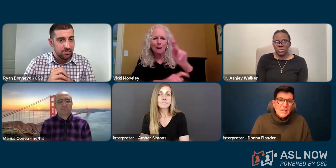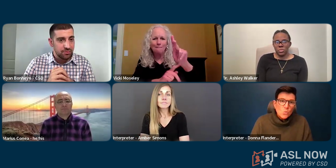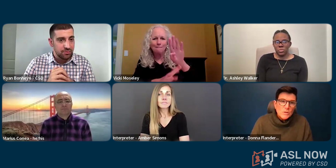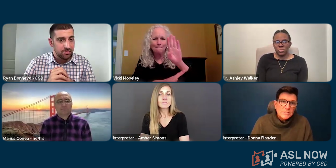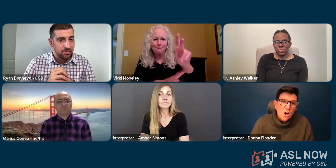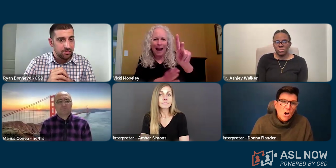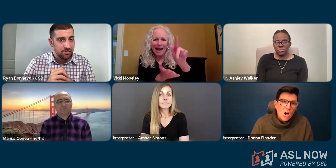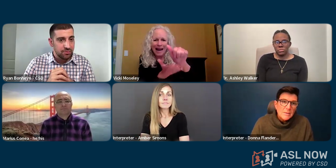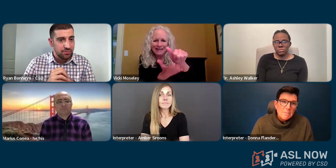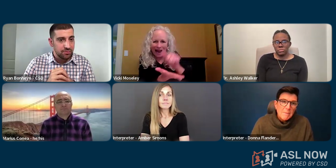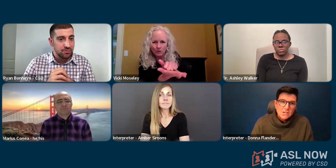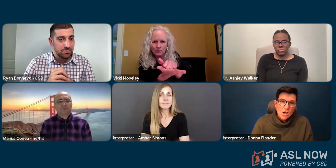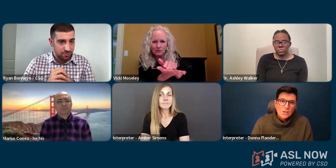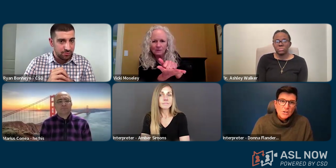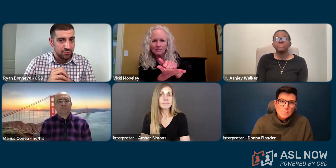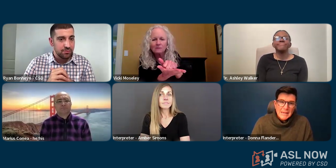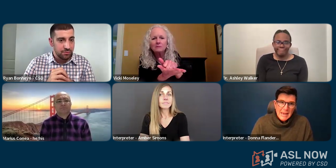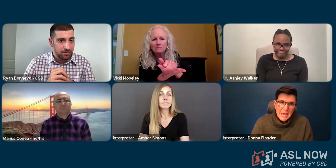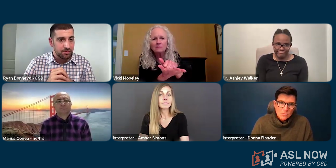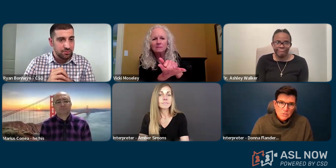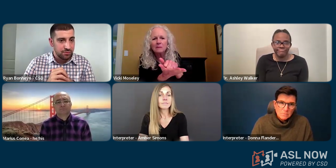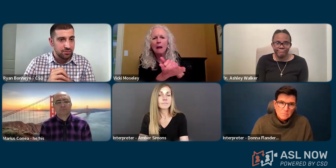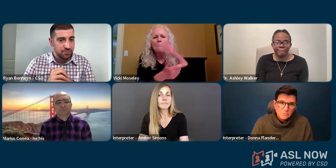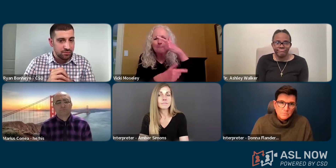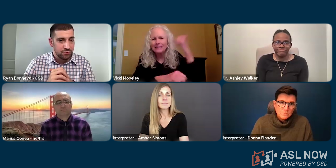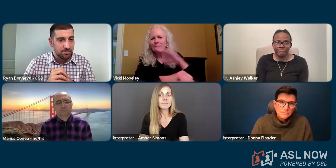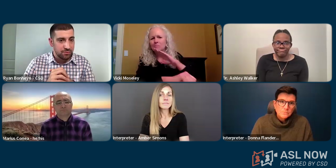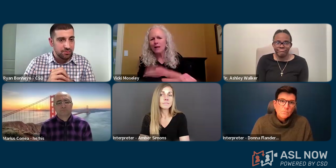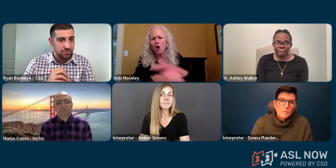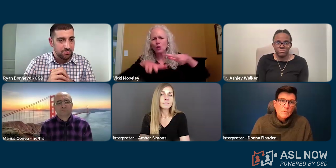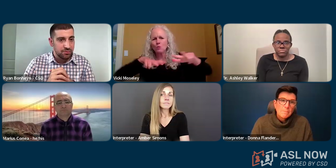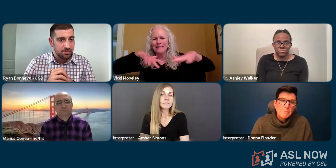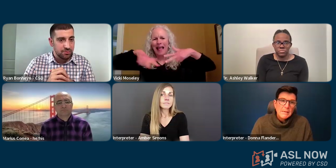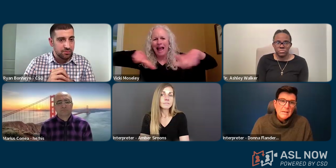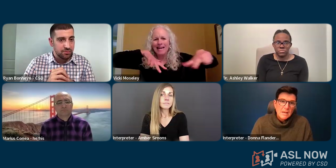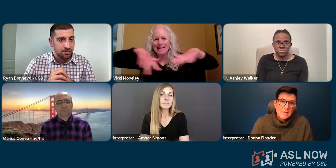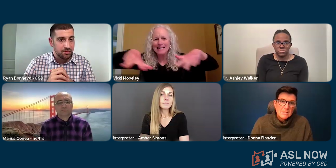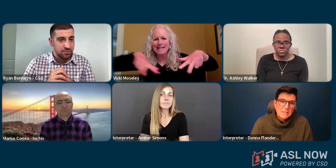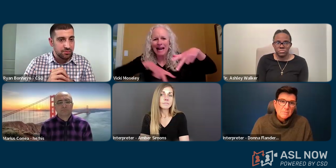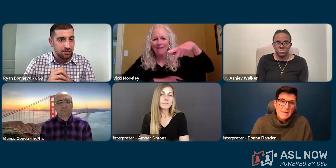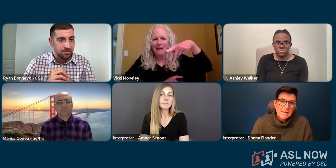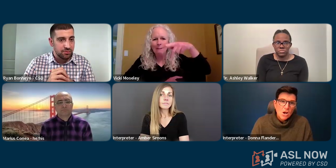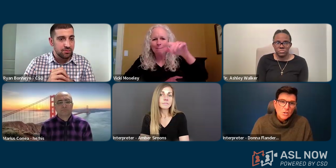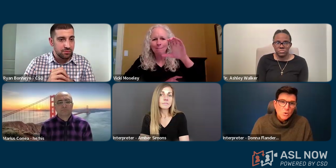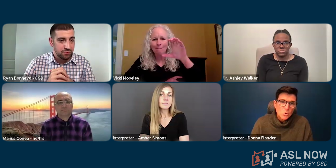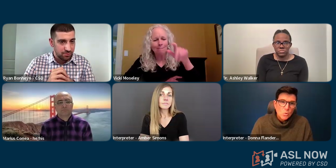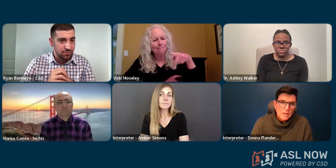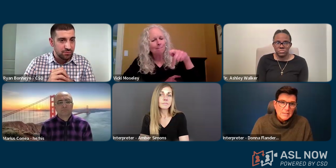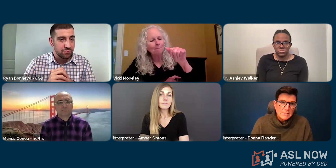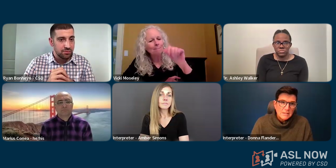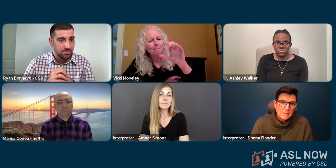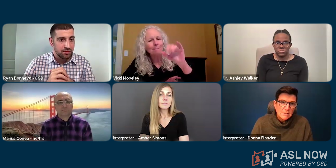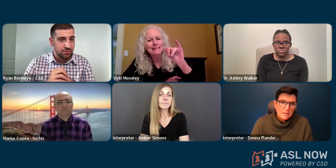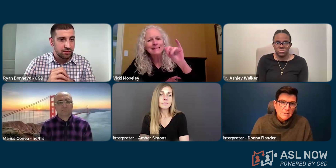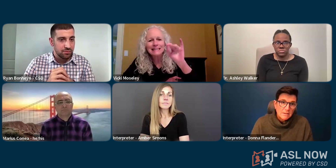I was on my daughter's bank account because my daughter was